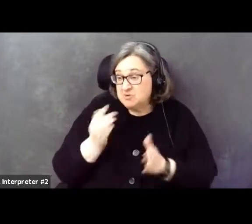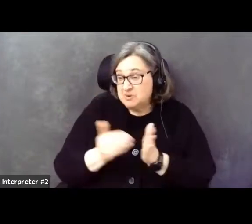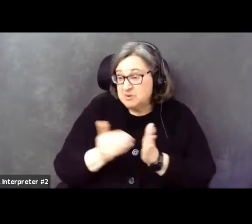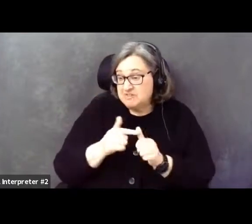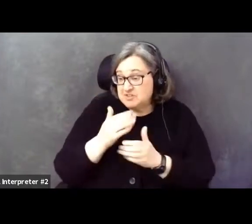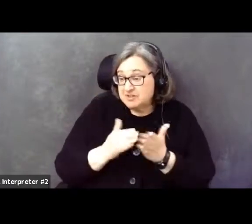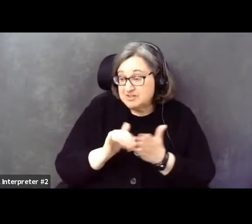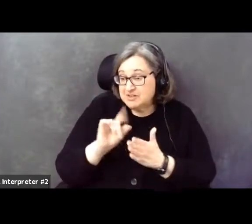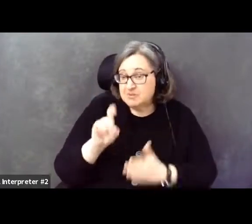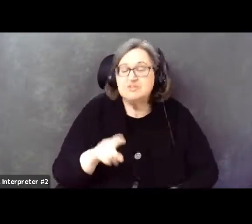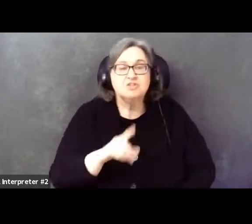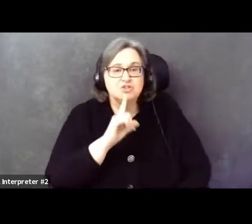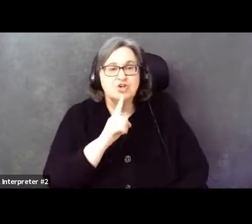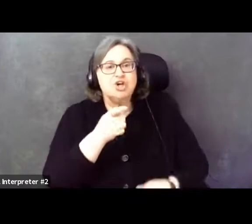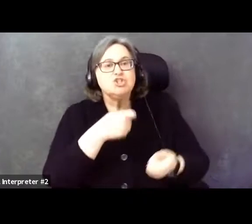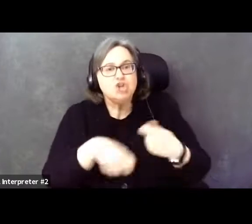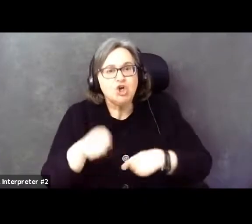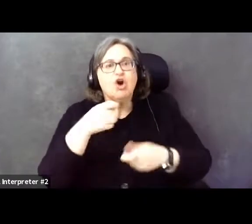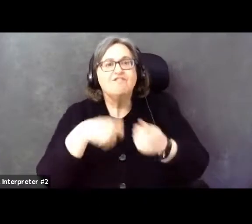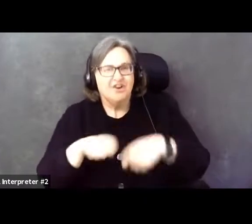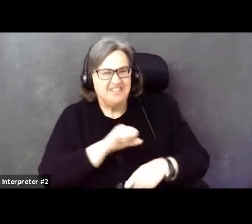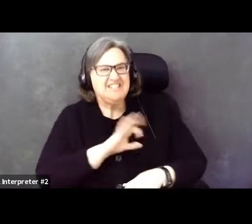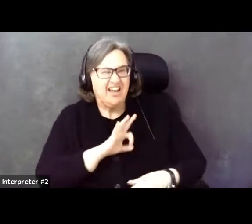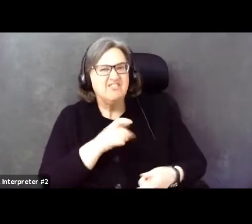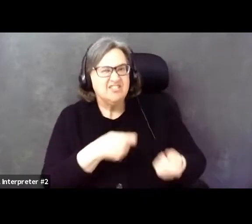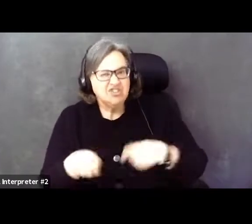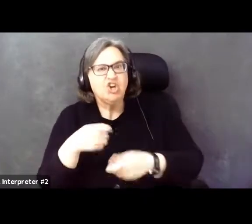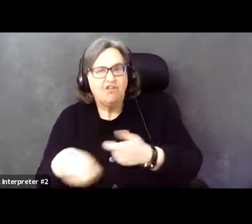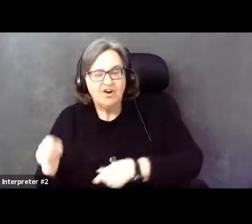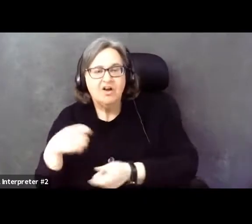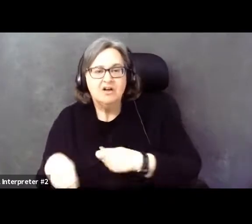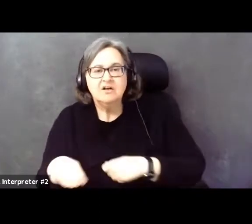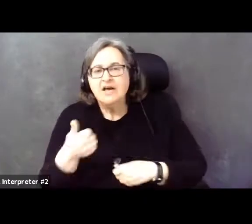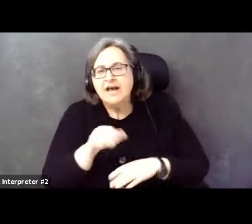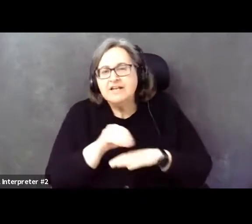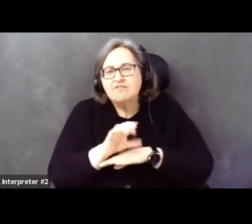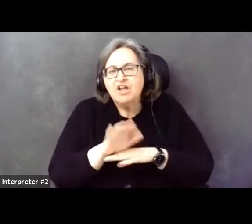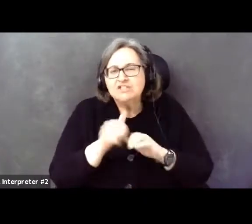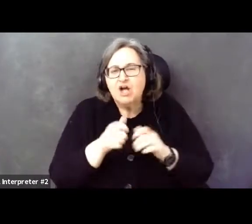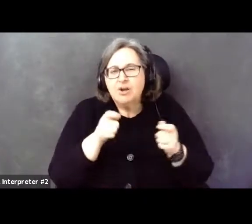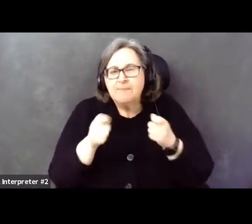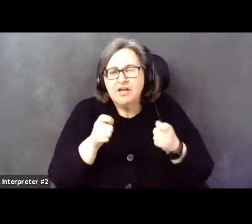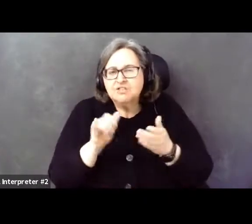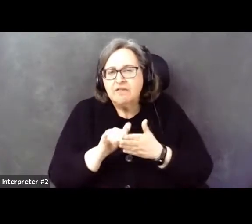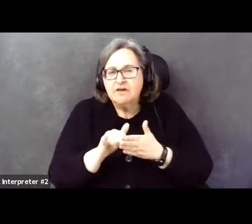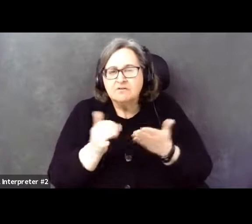Turnover can be common in the system. Any advise on how to manage it when it comes to